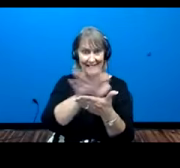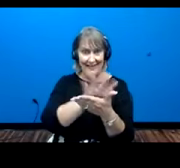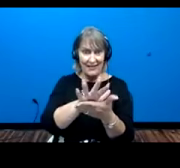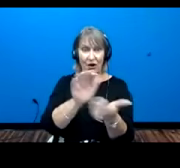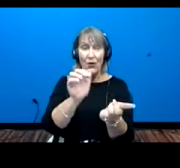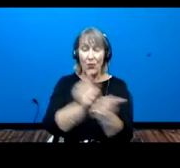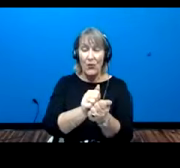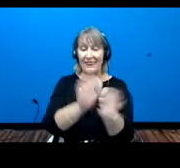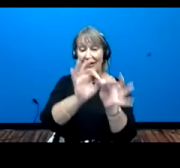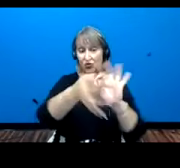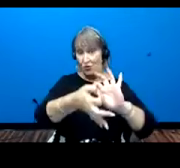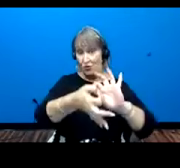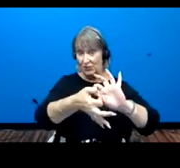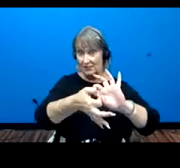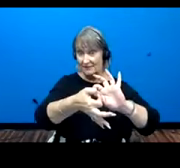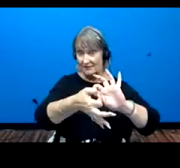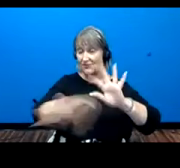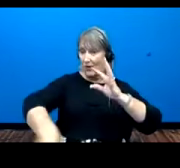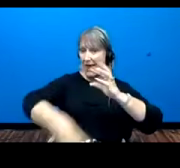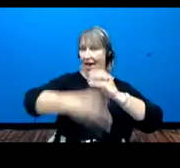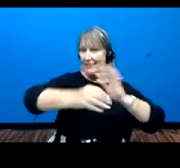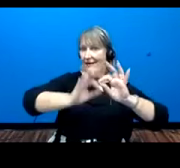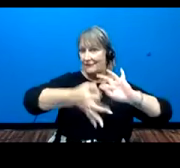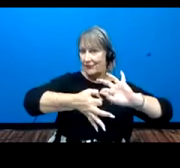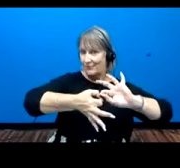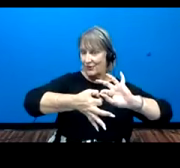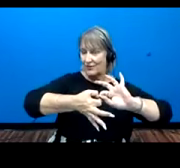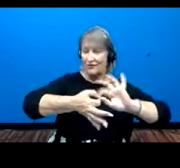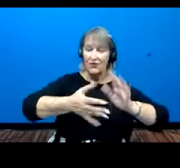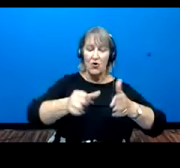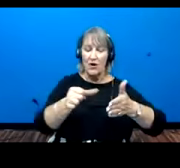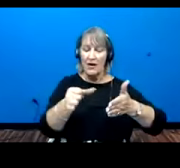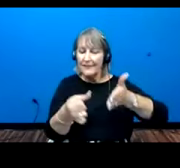like using the sign for “interpret” or a thumbnail of an interpreter,